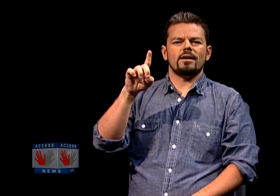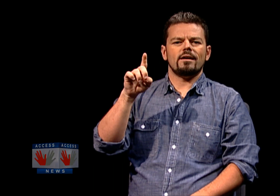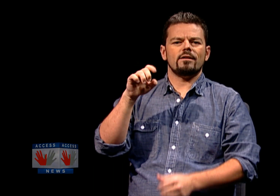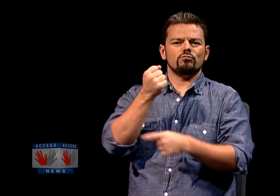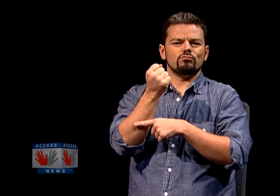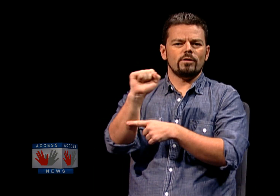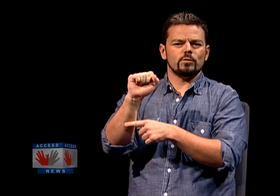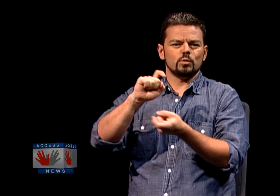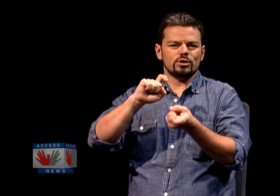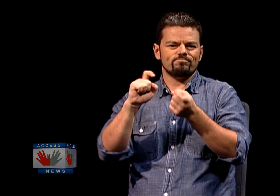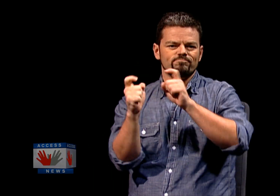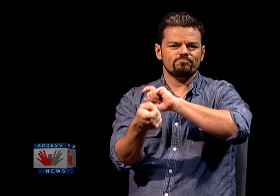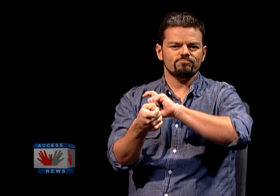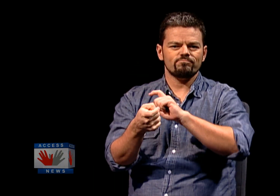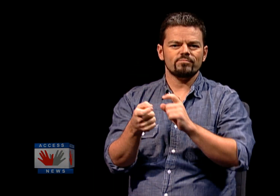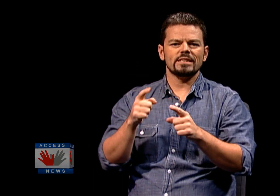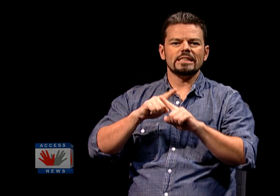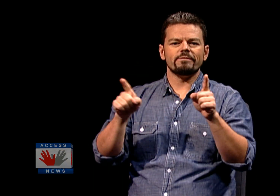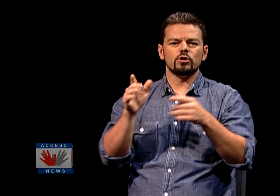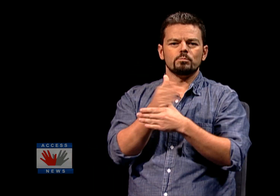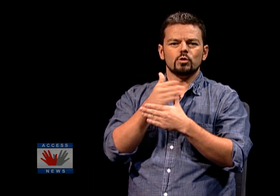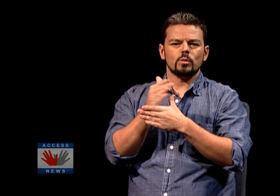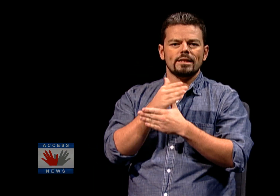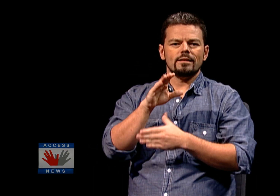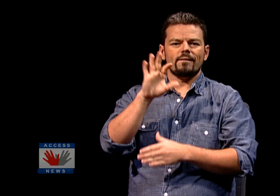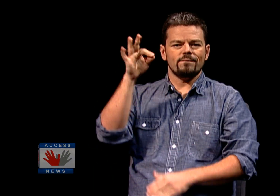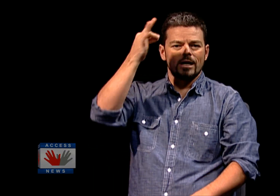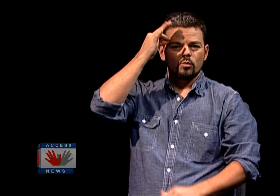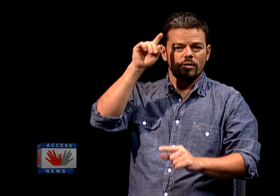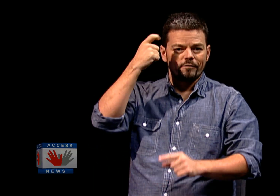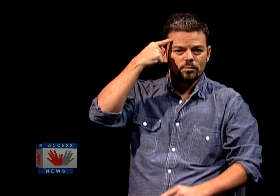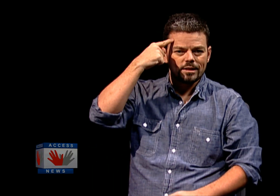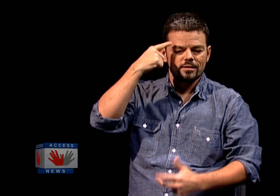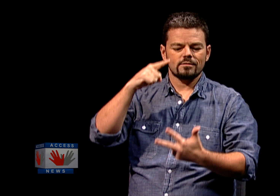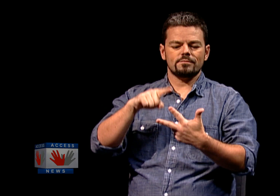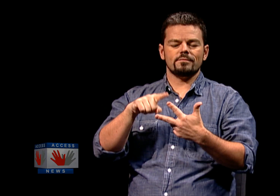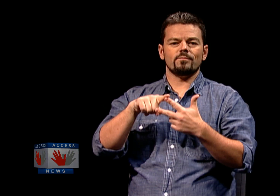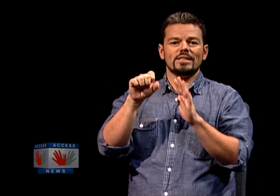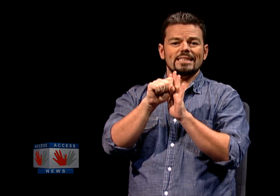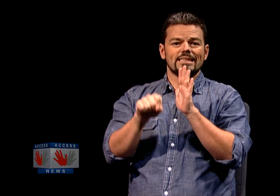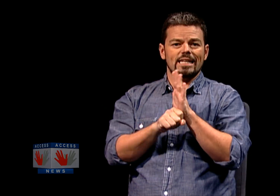OF A JUSTIFIED REVOLUTION, THE DIFFERENCE BETWEEN A FEDERAL GOVERNMENT,